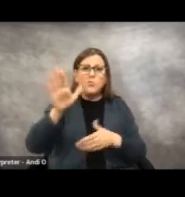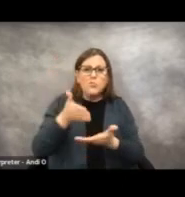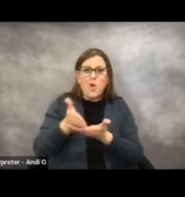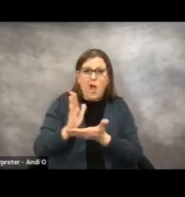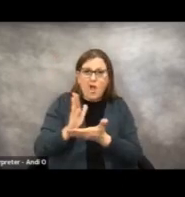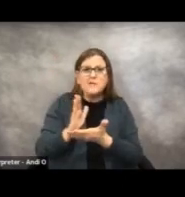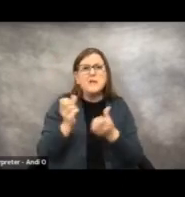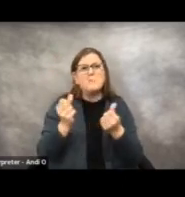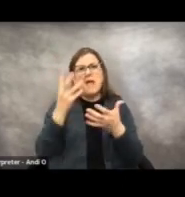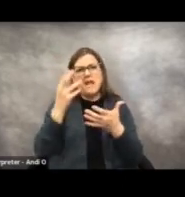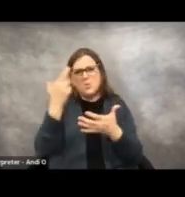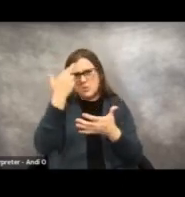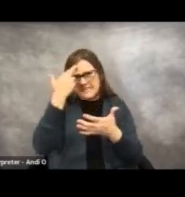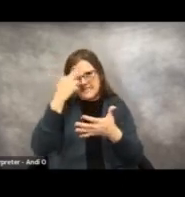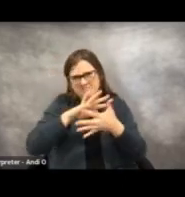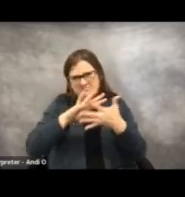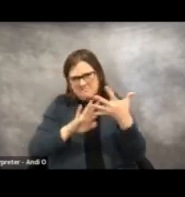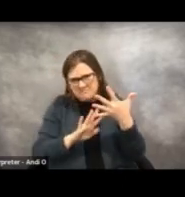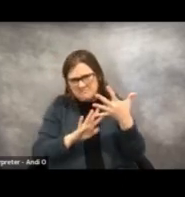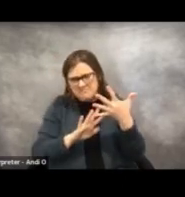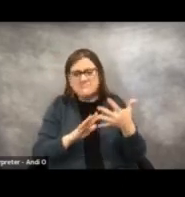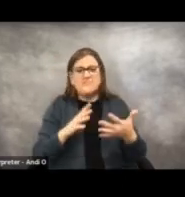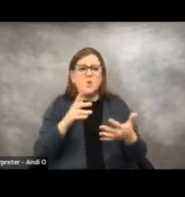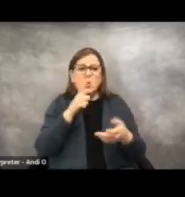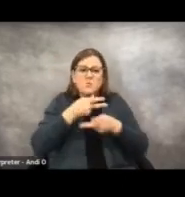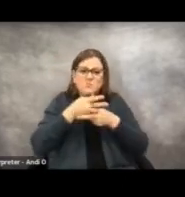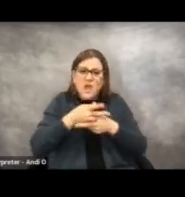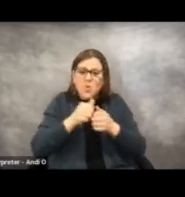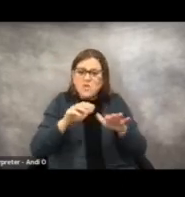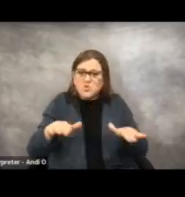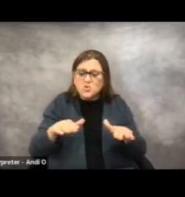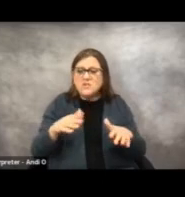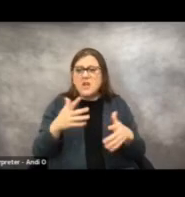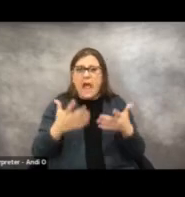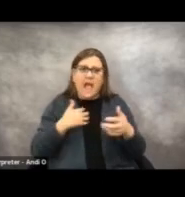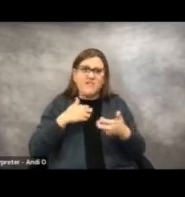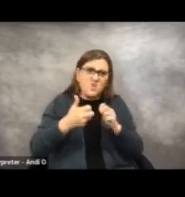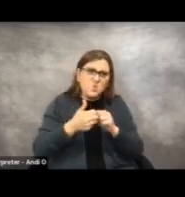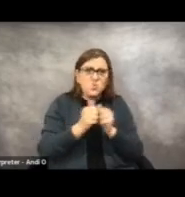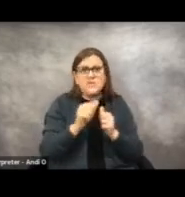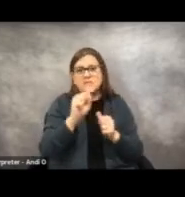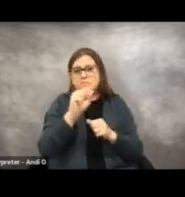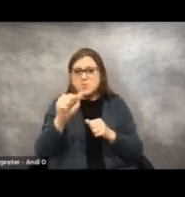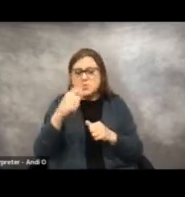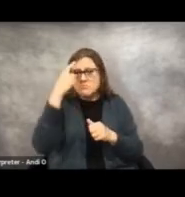in the previous slide. The caretaker may have issues with substances, mental health, or be a survivor of intimate partner